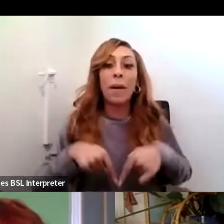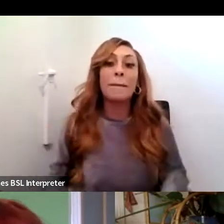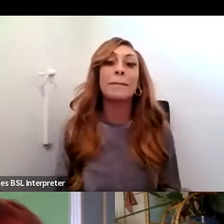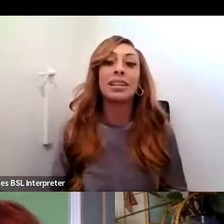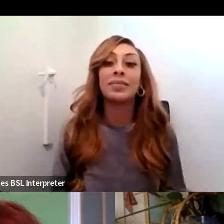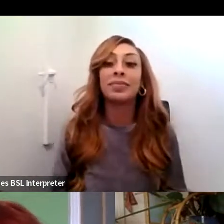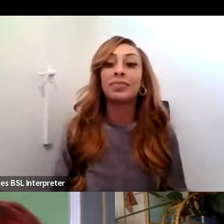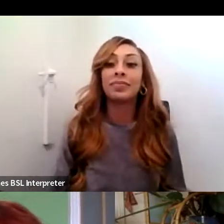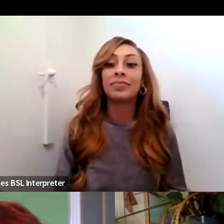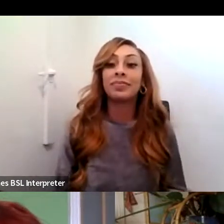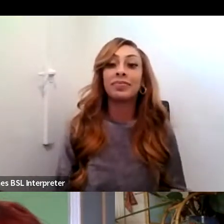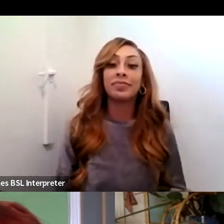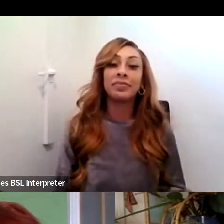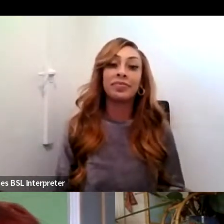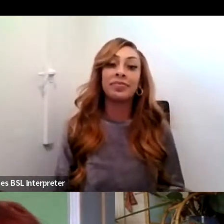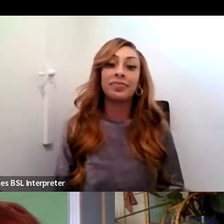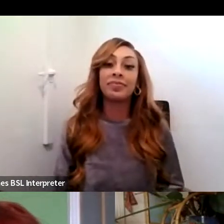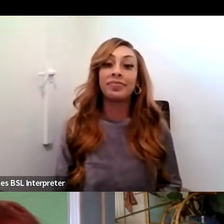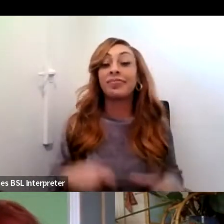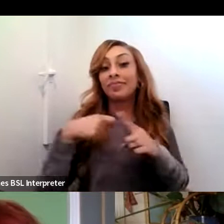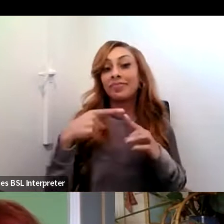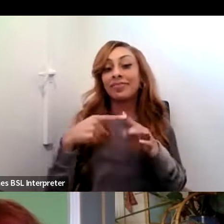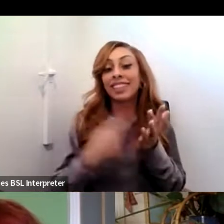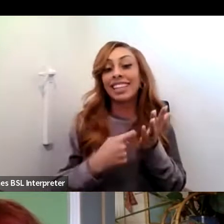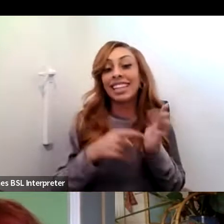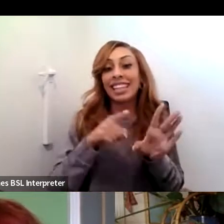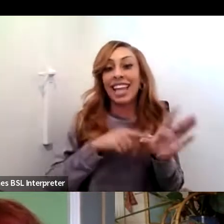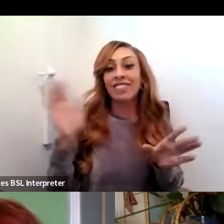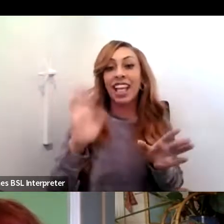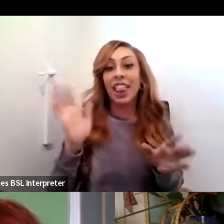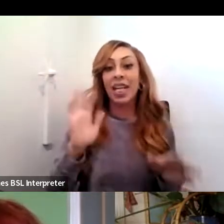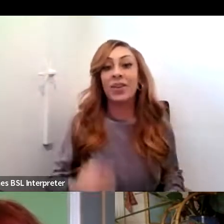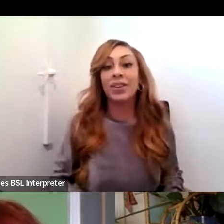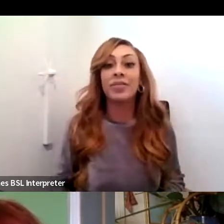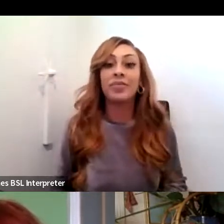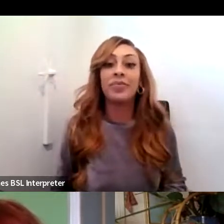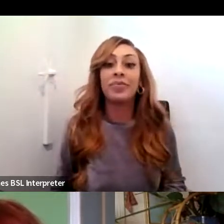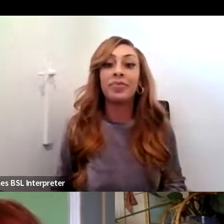Fantastic, thank you. And Kerry, hi Kerry. Hello, I'm Kerry,